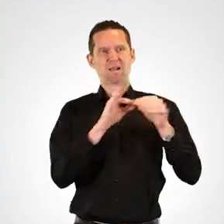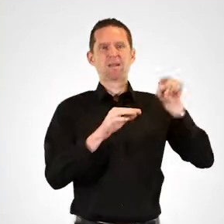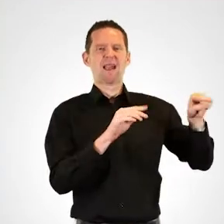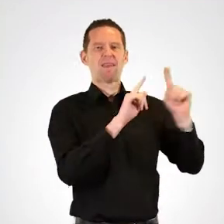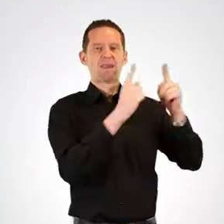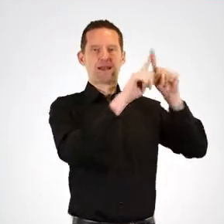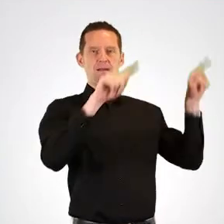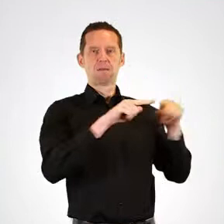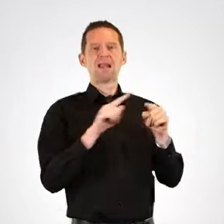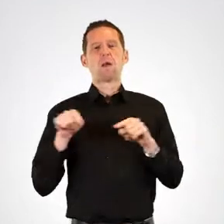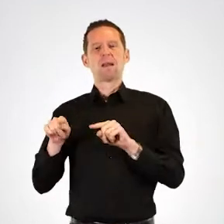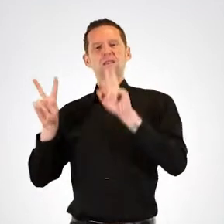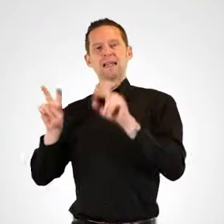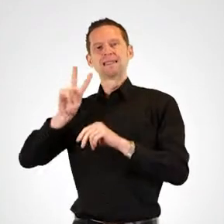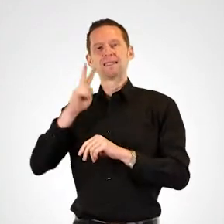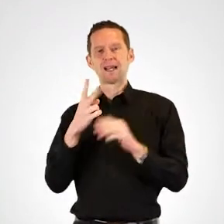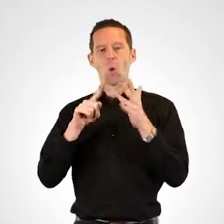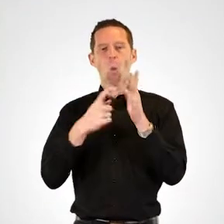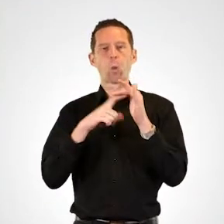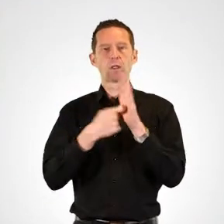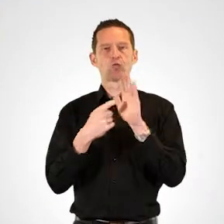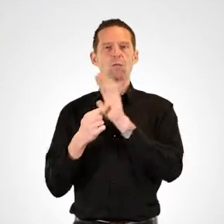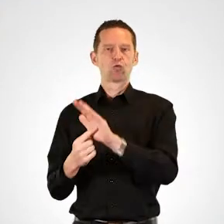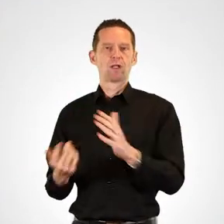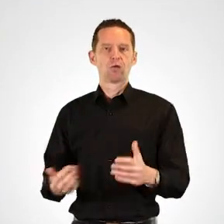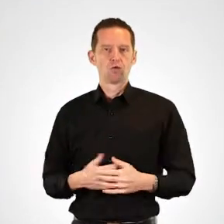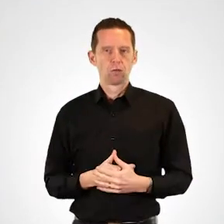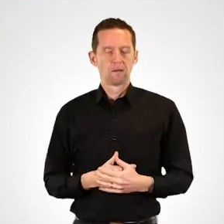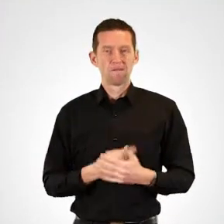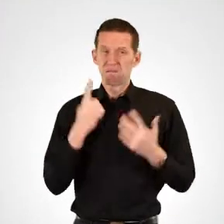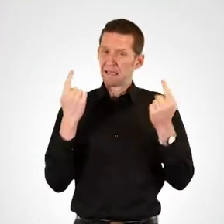a second-order representation. Perhaps the easiest way to talk about that